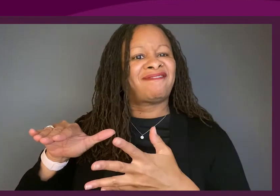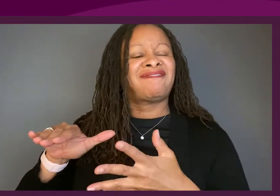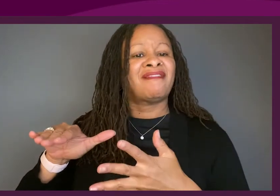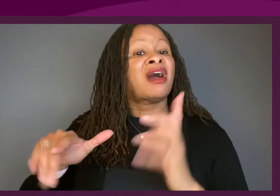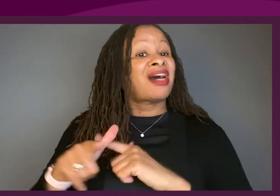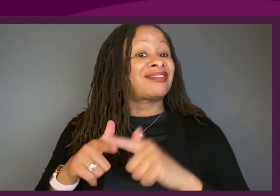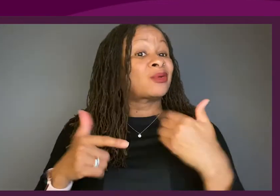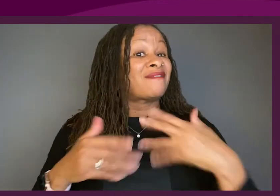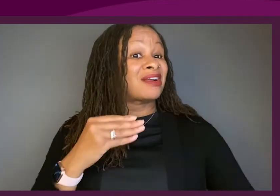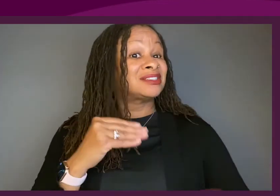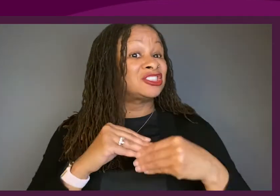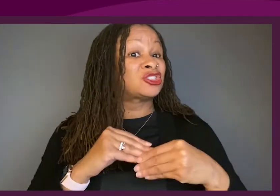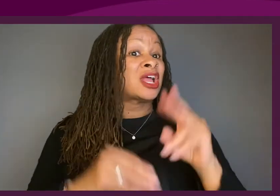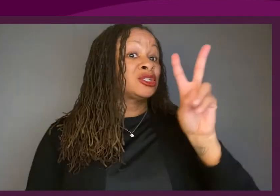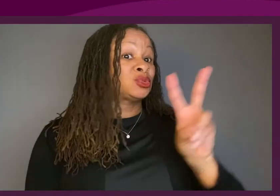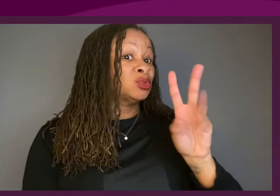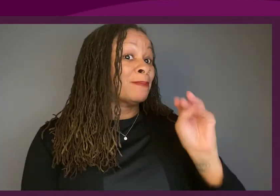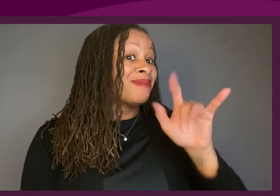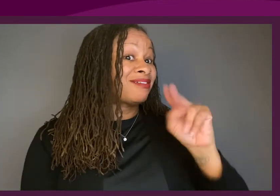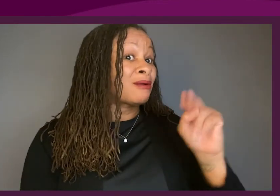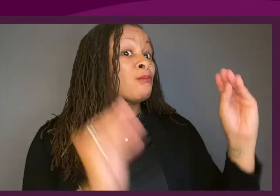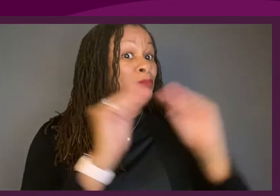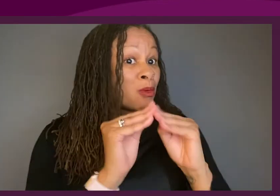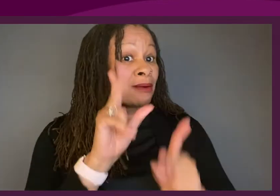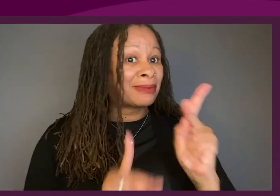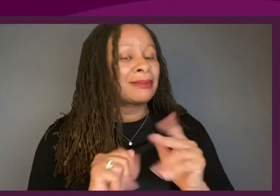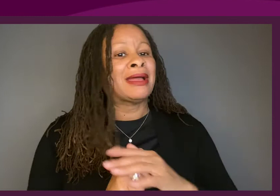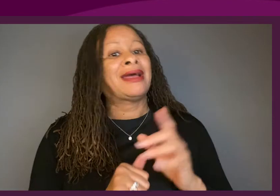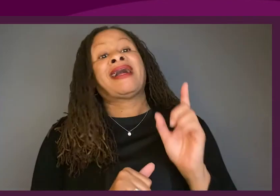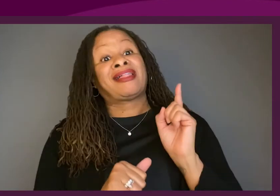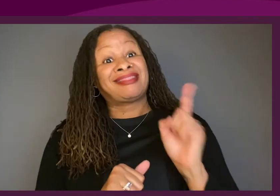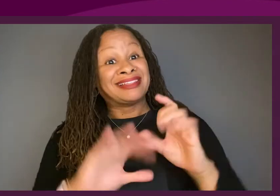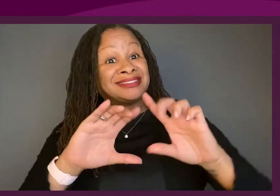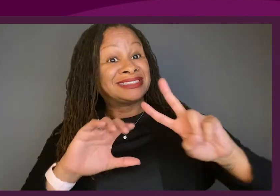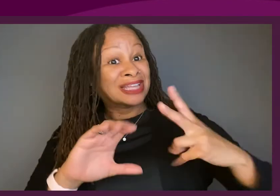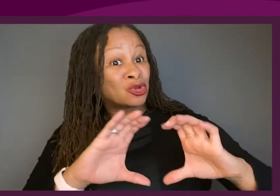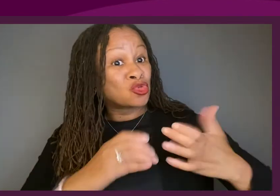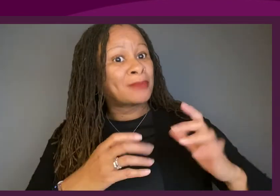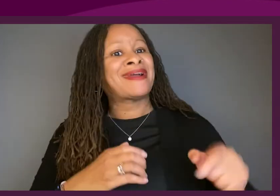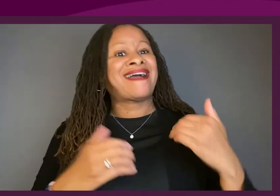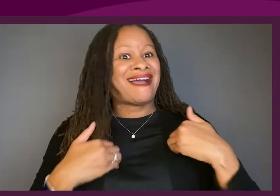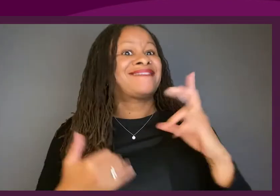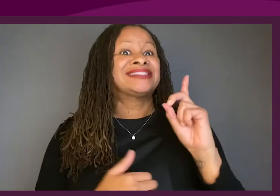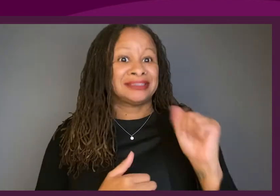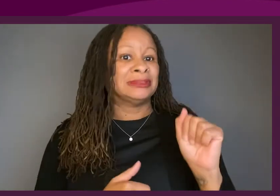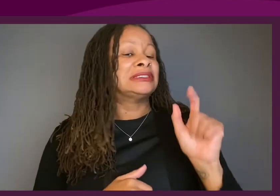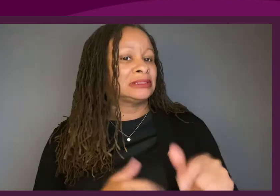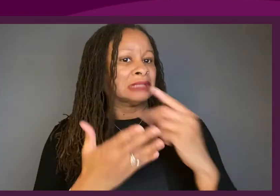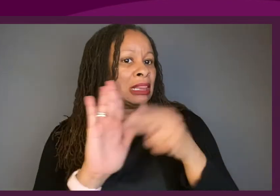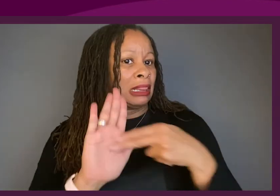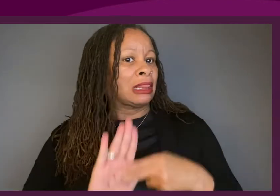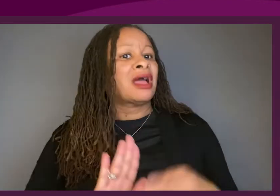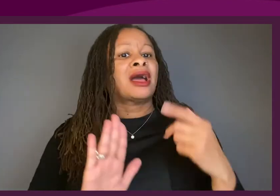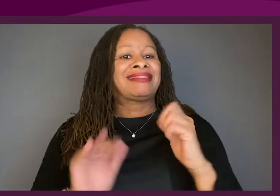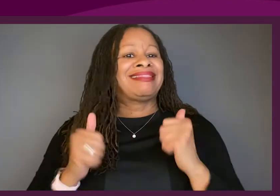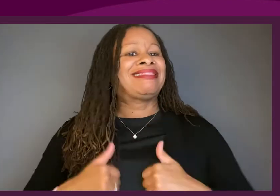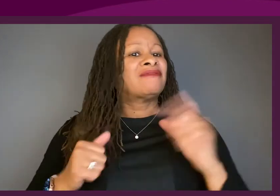Then there is an additional two million people, many of whom have disabilities, who live in